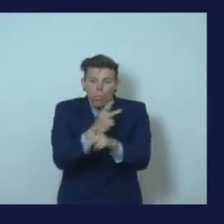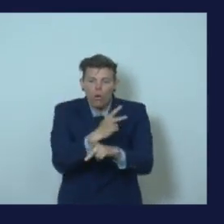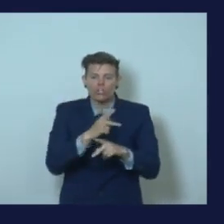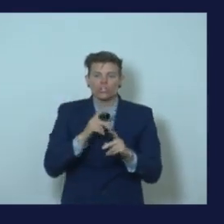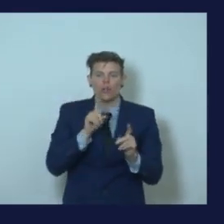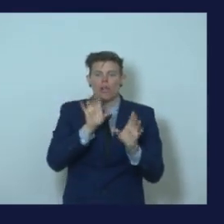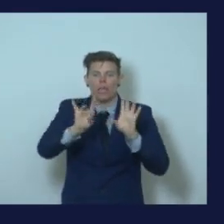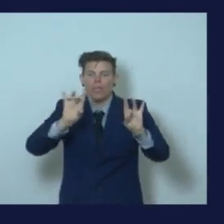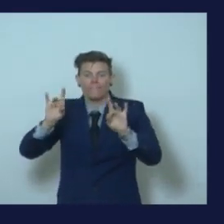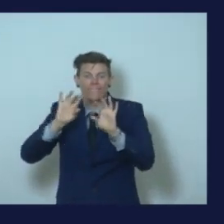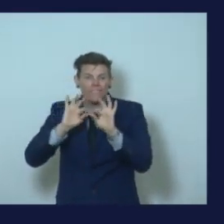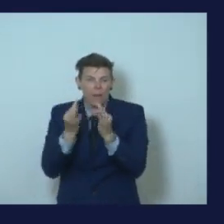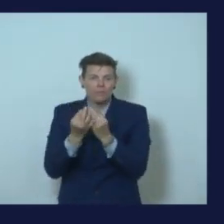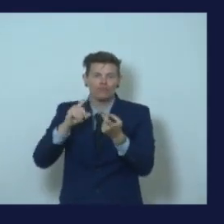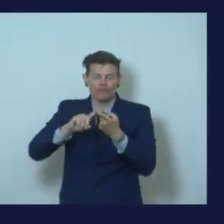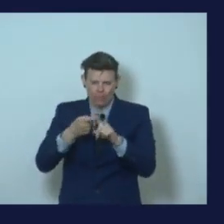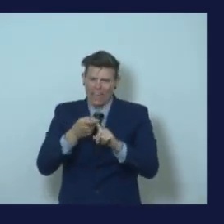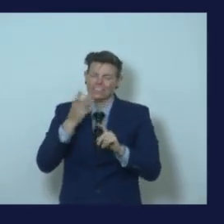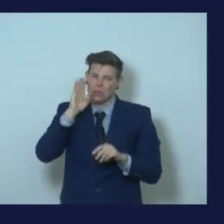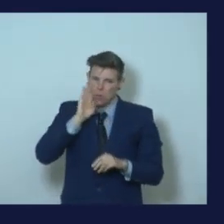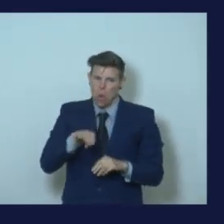NOT INFECTED AND YOU WOULDN’T BE SPREADING.